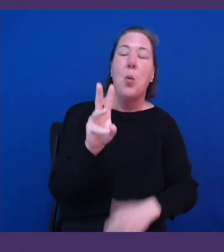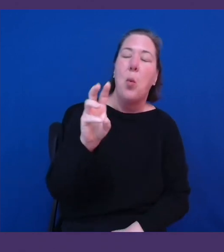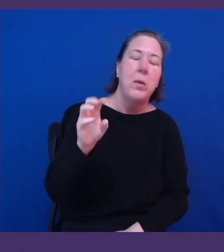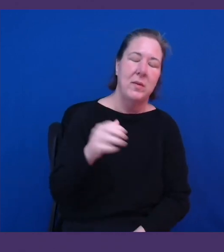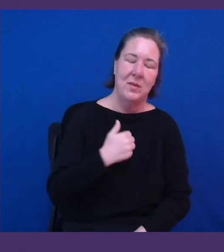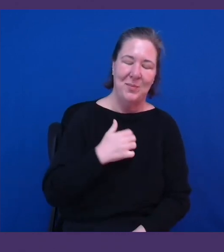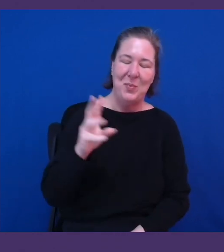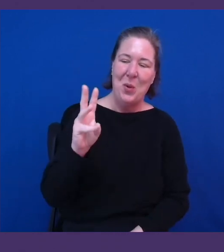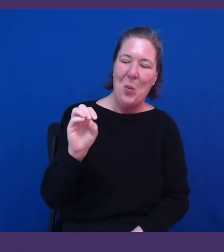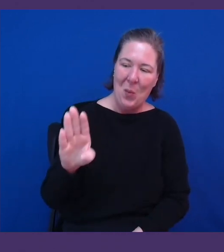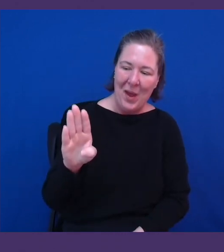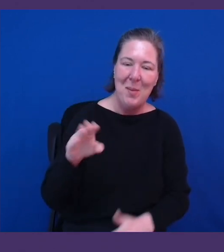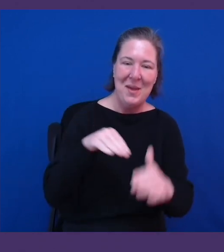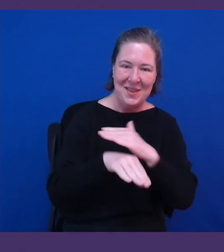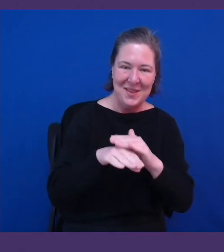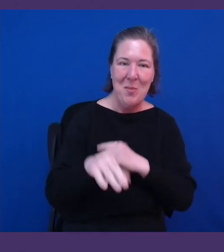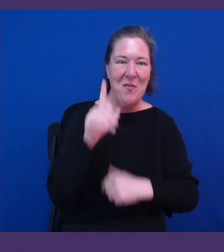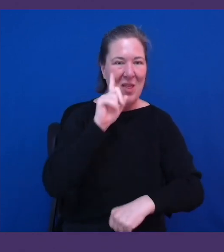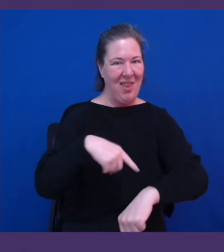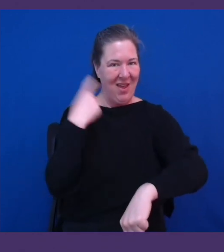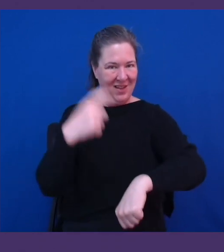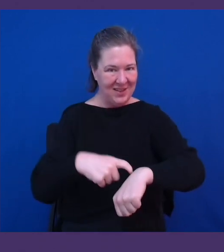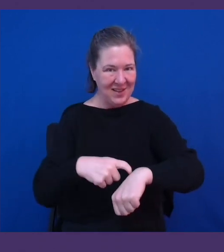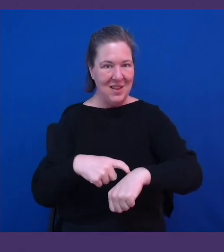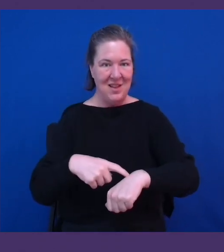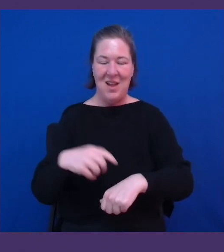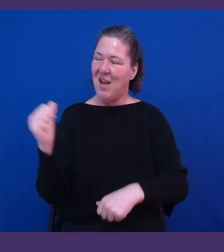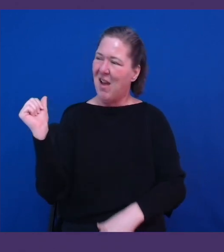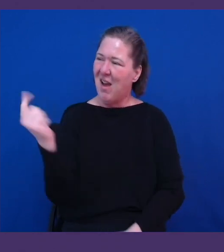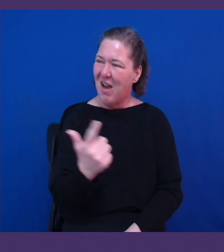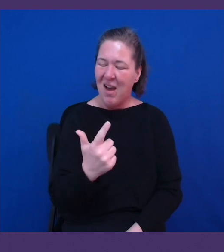everybody sort of carried on as though it was all the developers